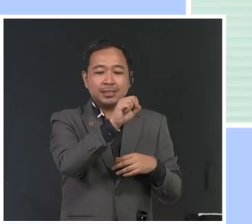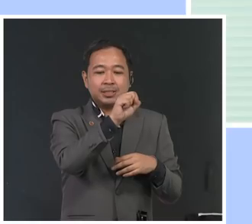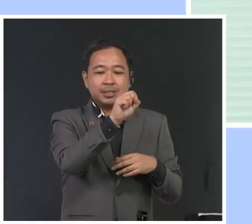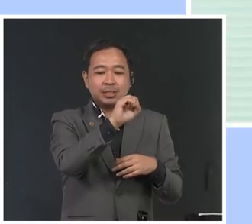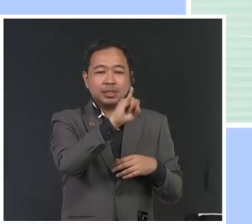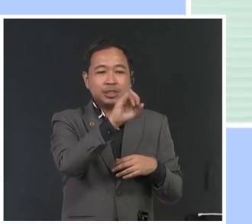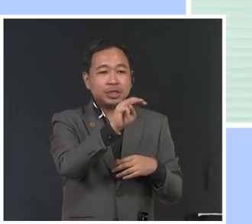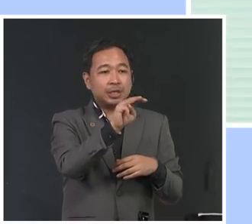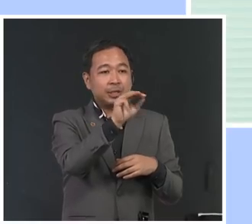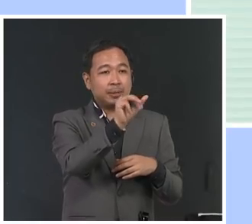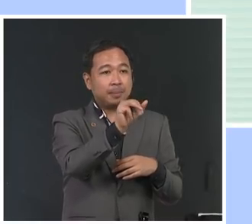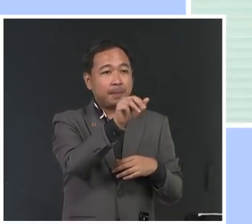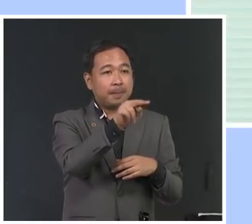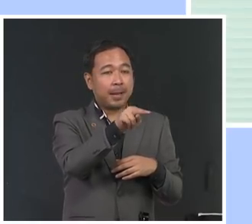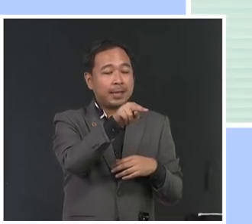side of Shimani Prefecture, sorry the